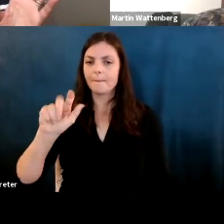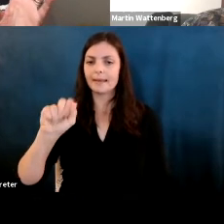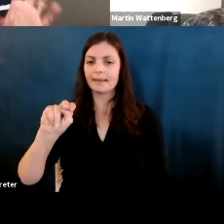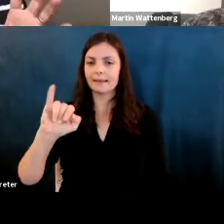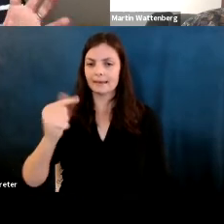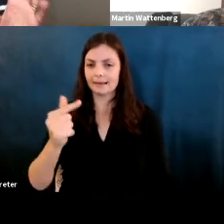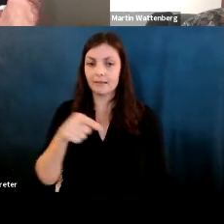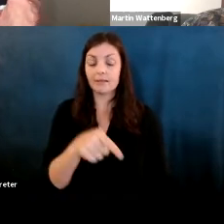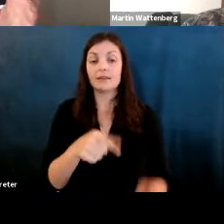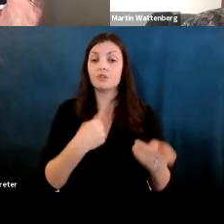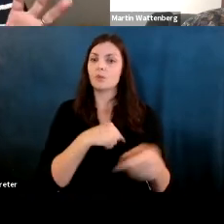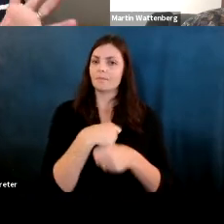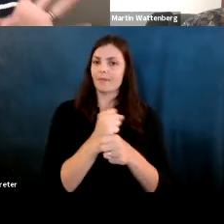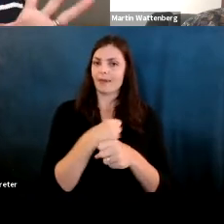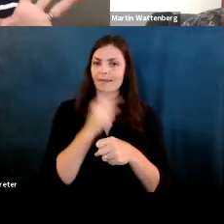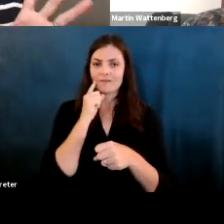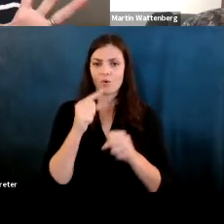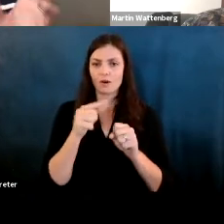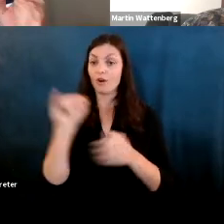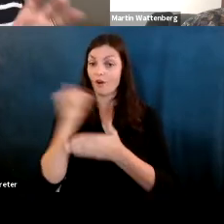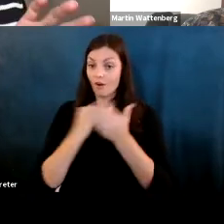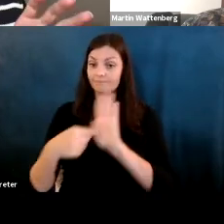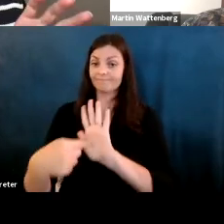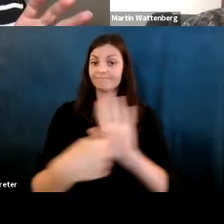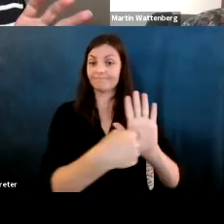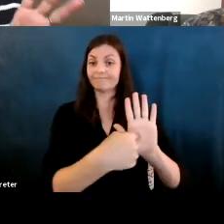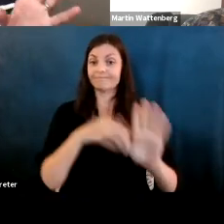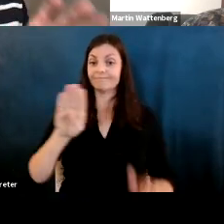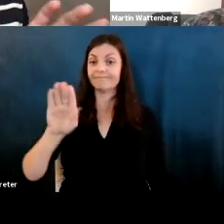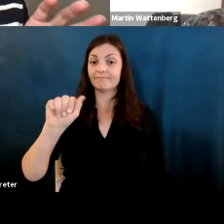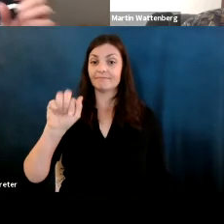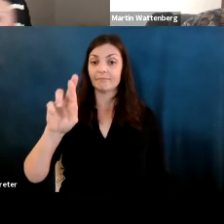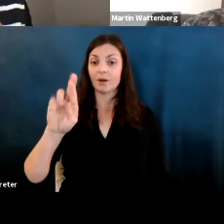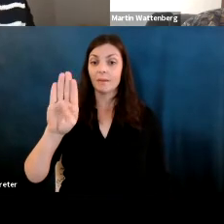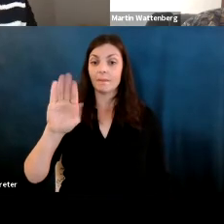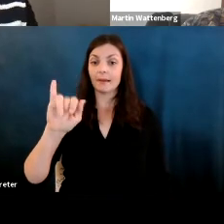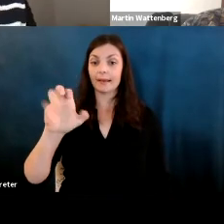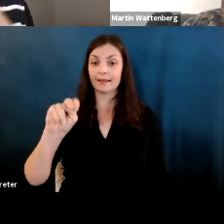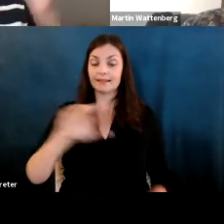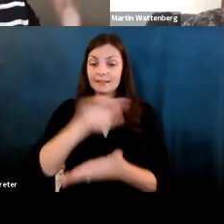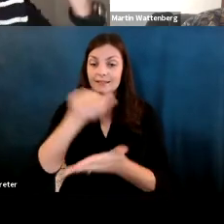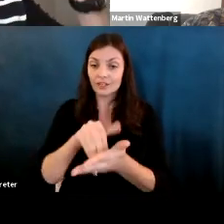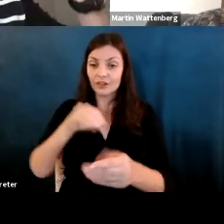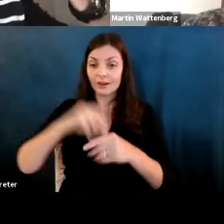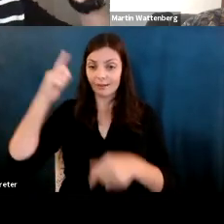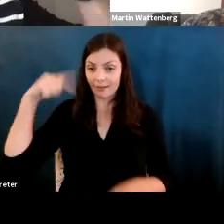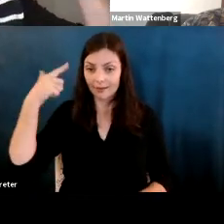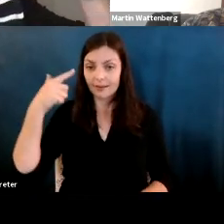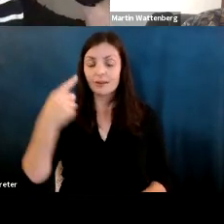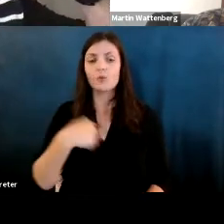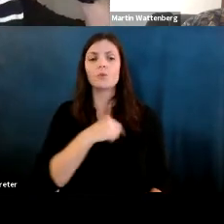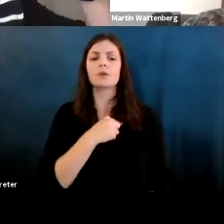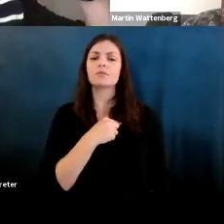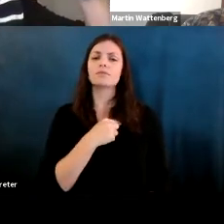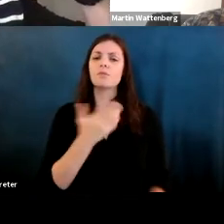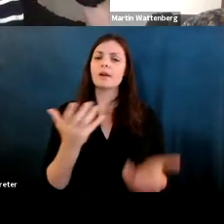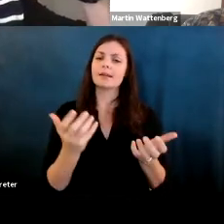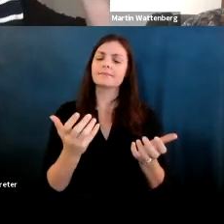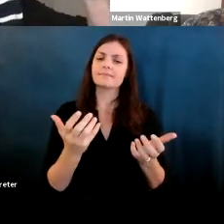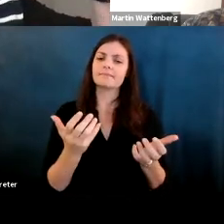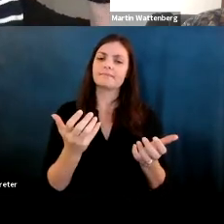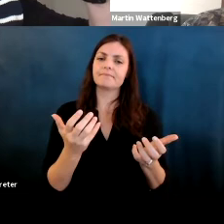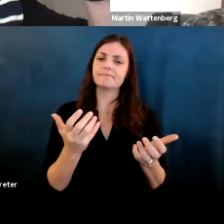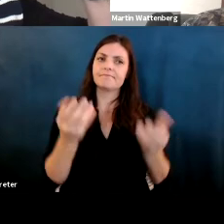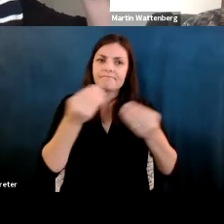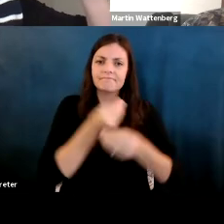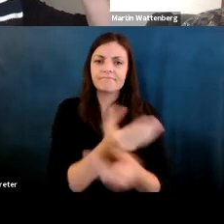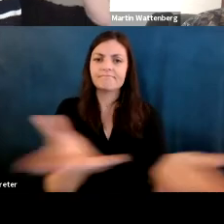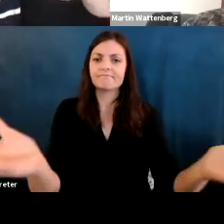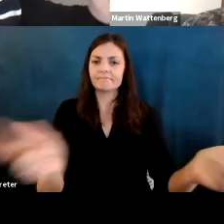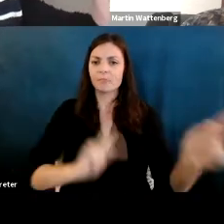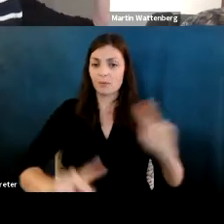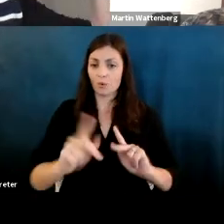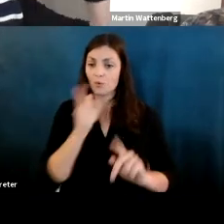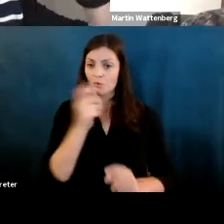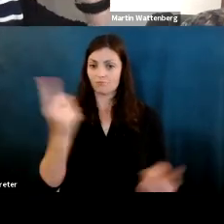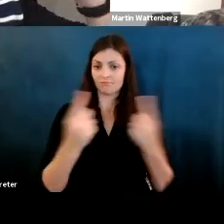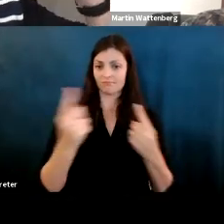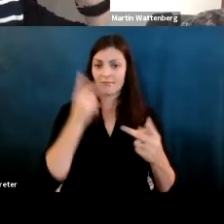Fernanda Viegas: For a exhibit and art exhibit at the barbican Centre in London and we were interested in giving people visitors to the museum a notion of.